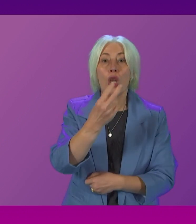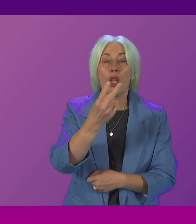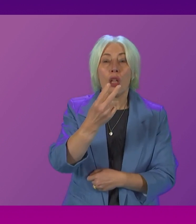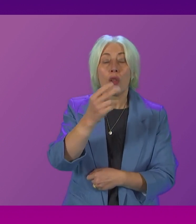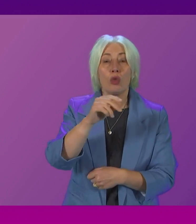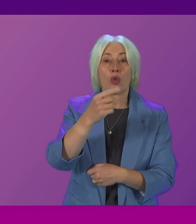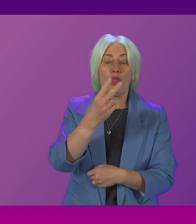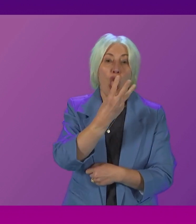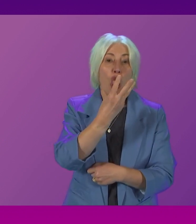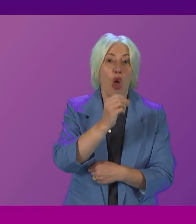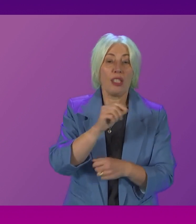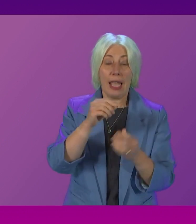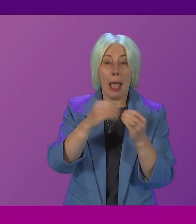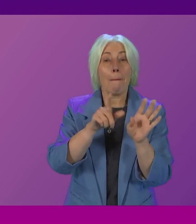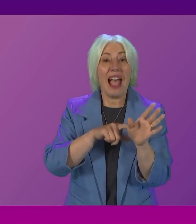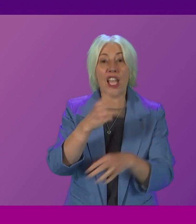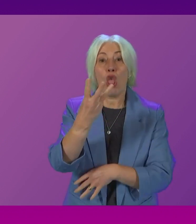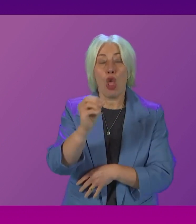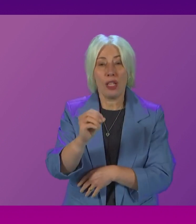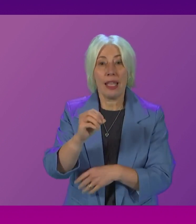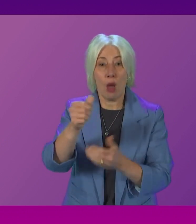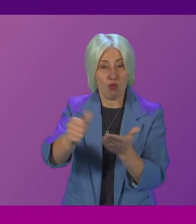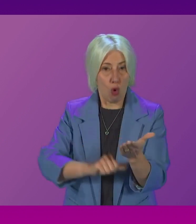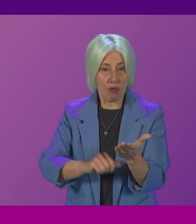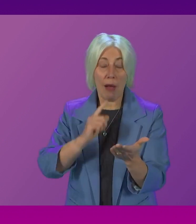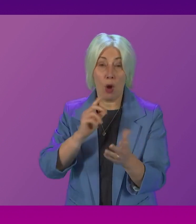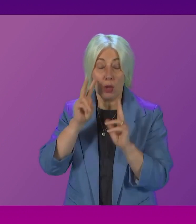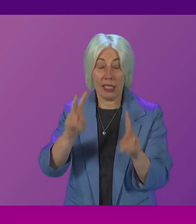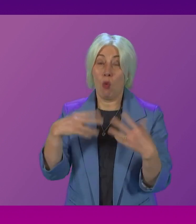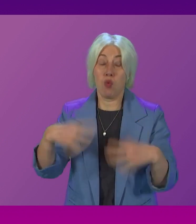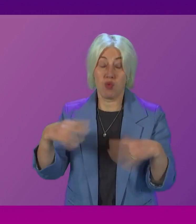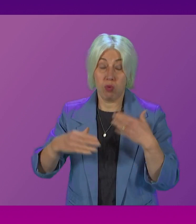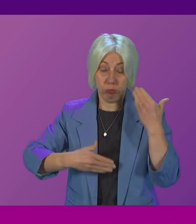ecological restoration and safeguarding at a scale never before seen in Scotland.